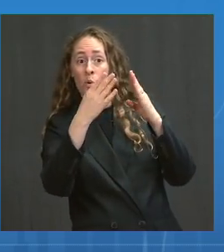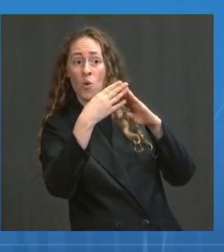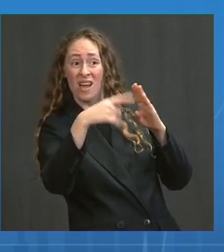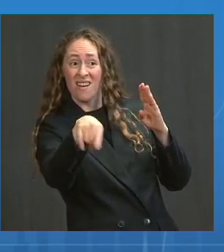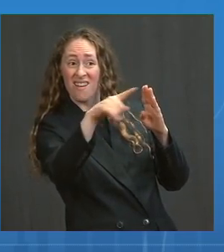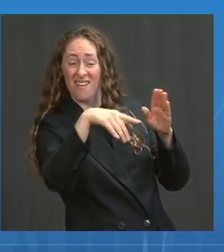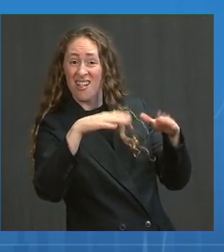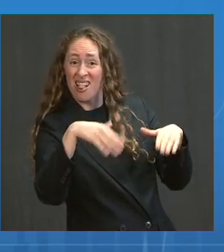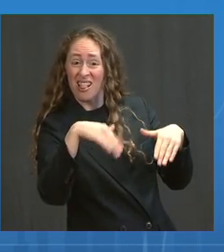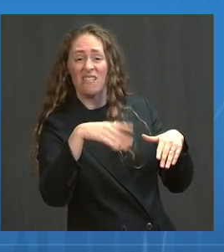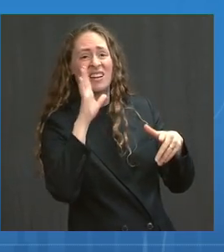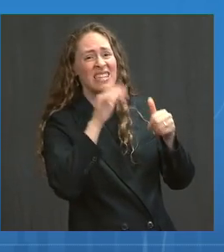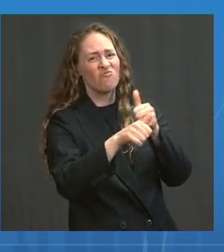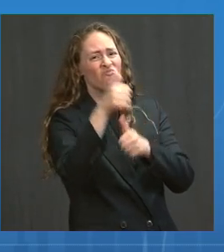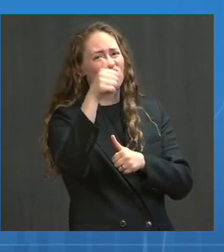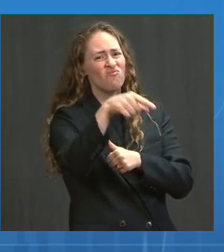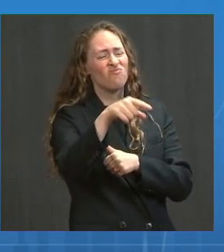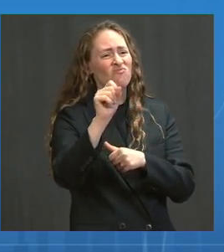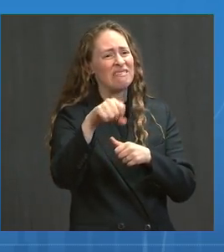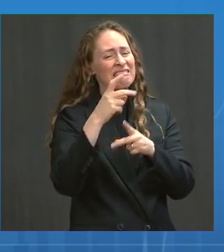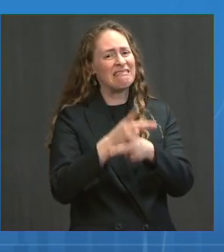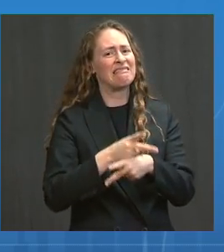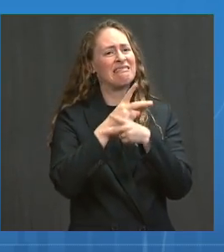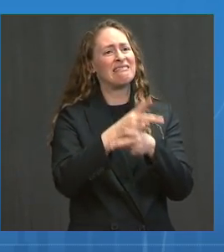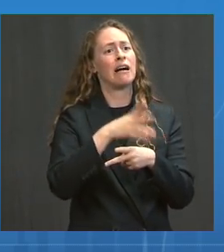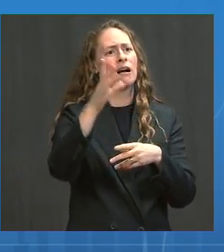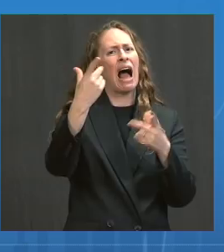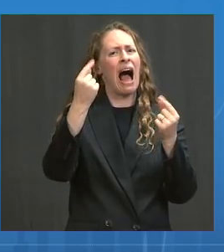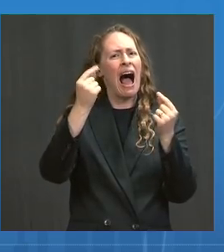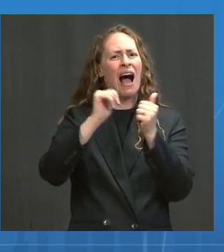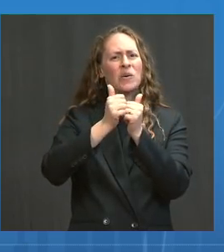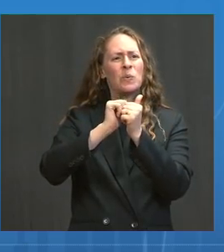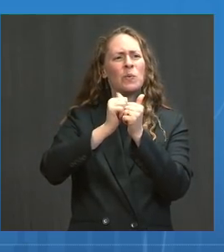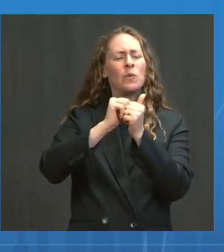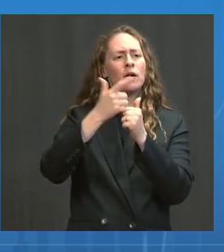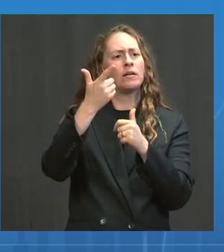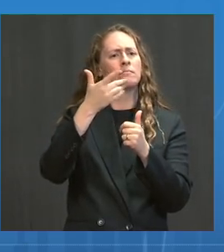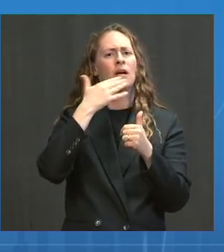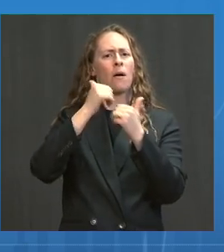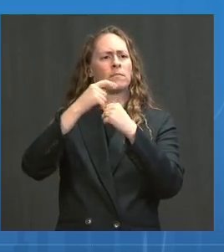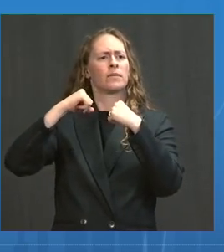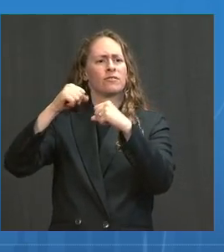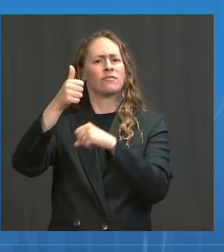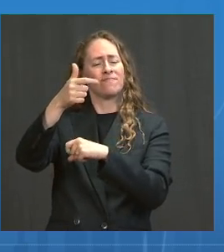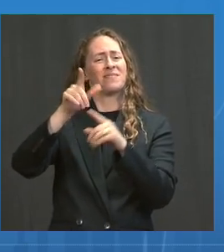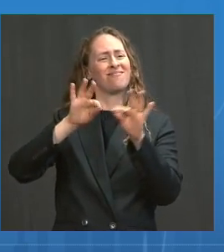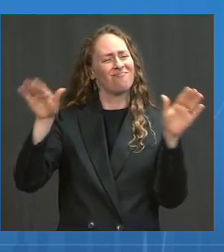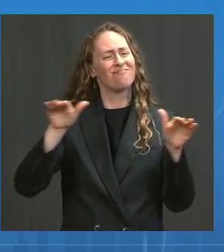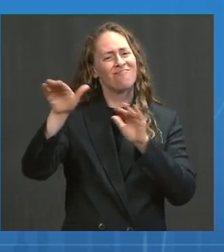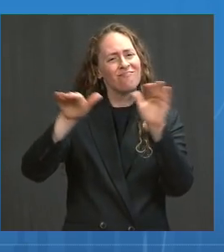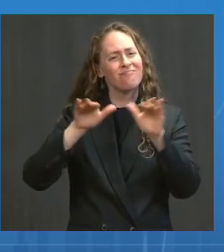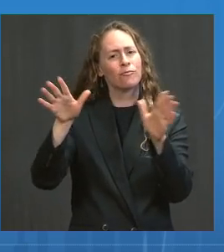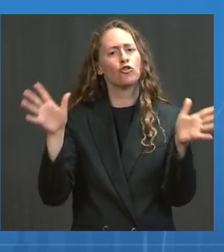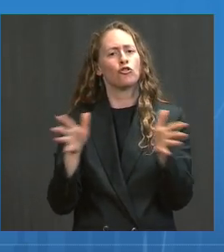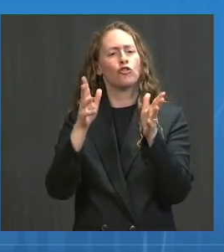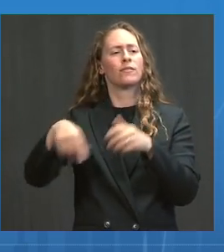And the best way for communities to protect themselves from the virus is by getting more people vaccinated. From day one,